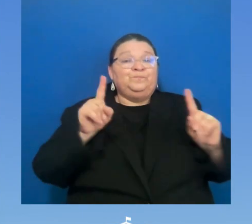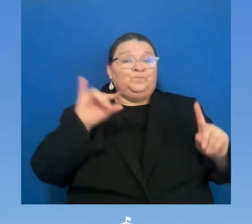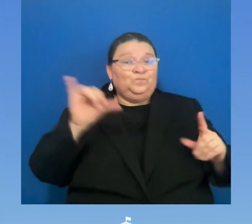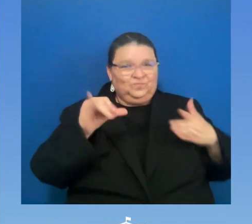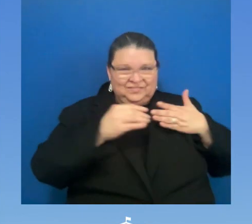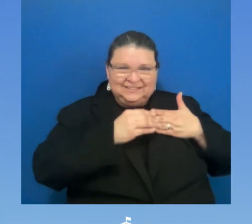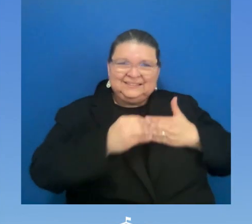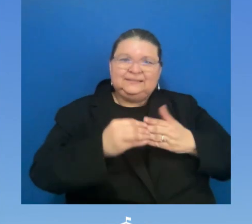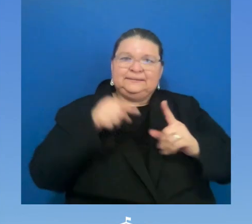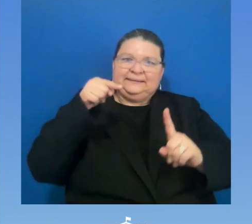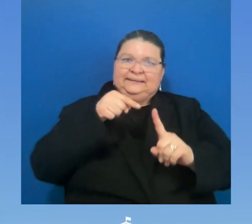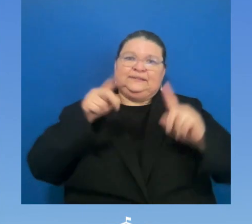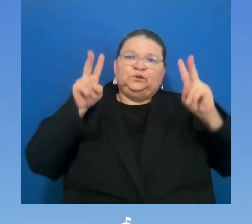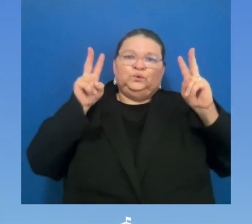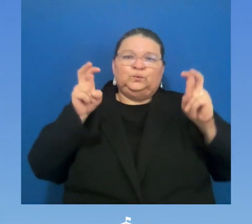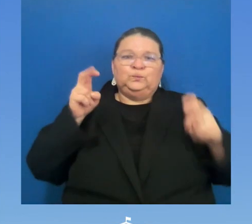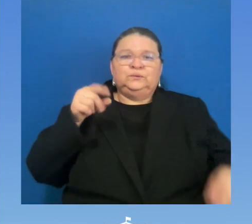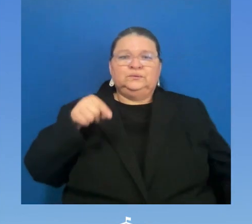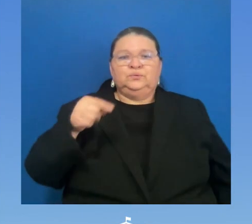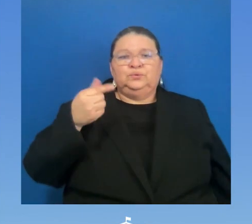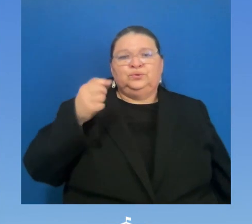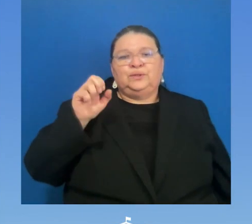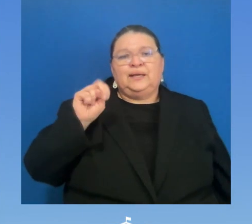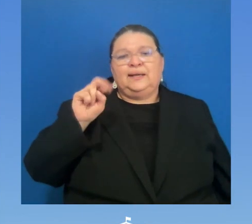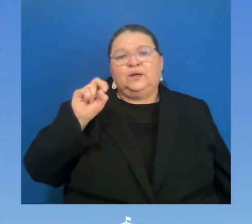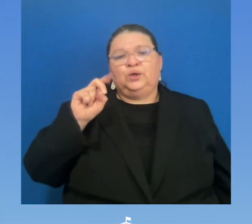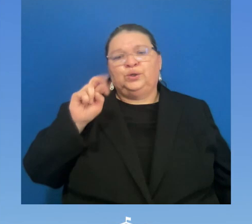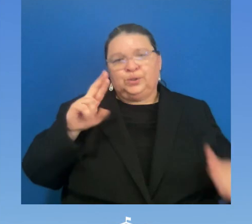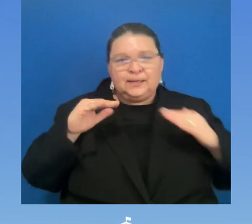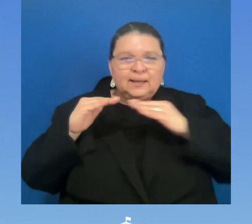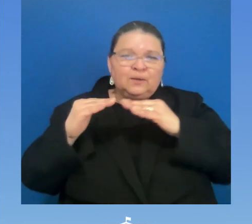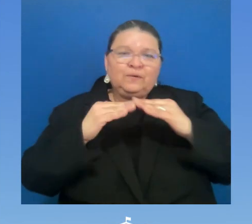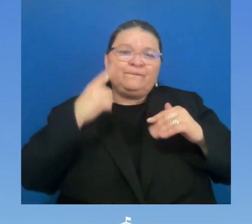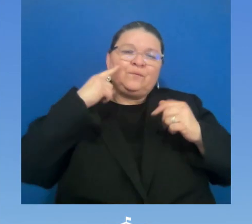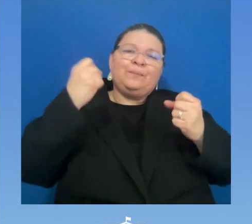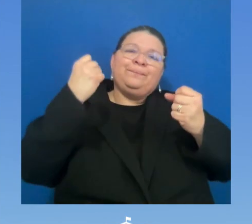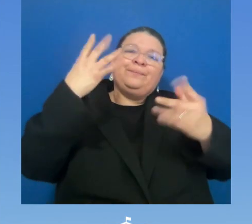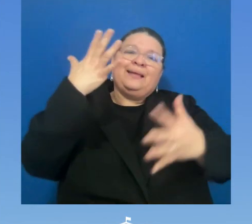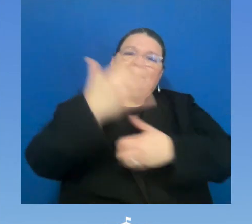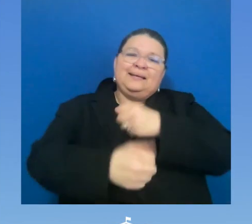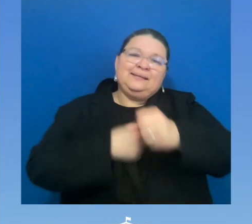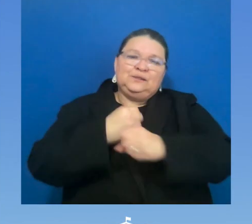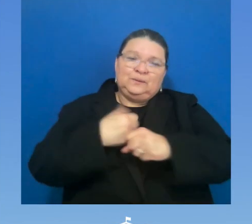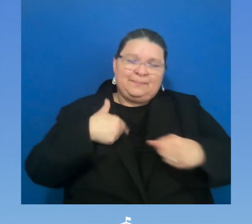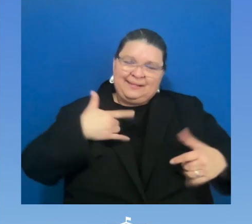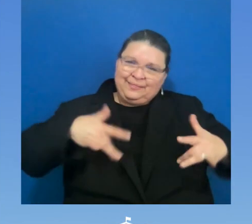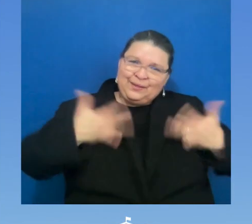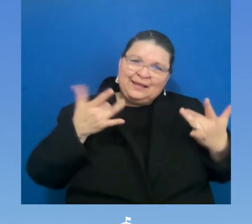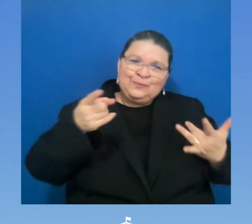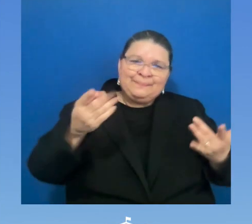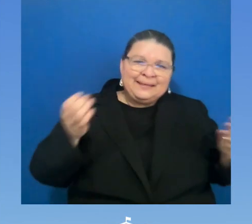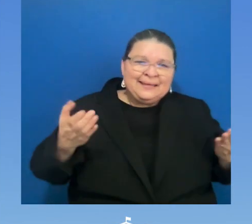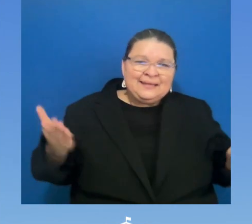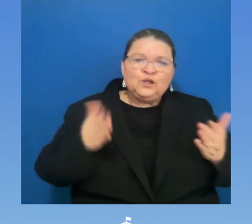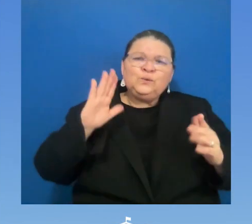for years as well. Really glad to have you here and looking forward to your perspective and likewise. Sonia